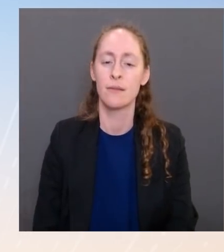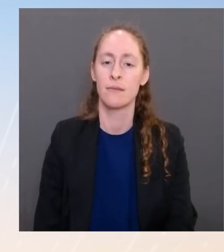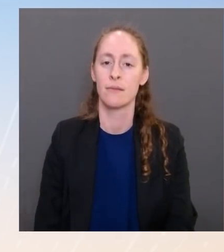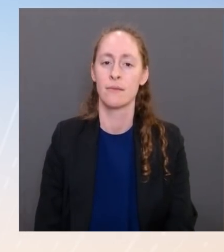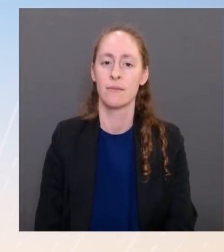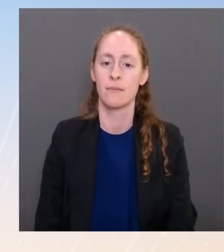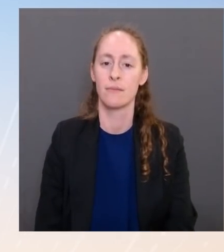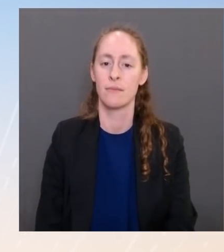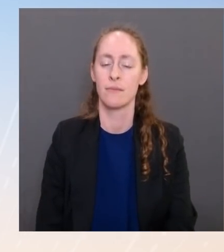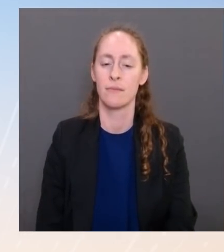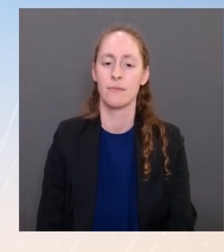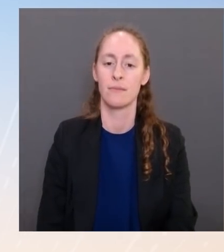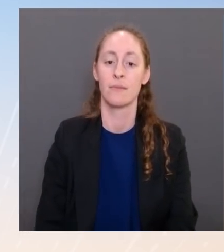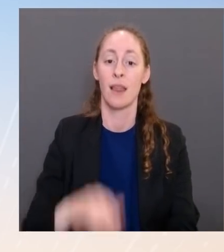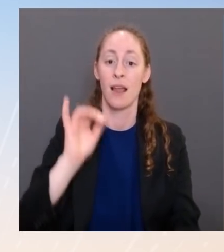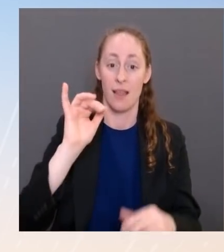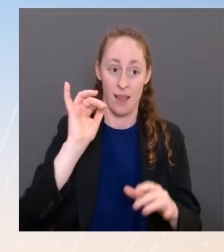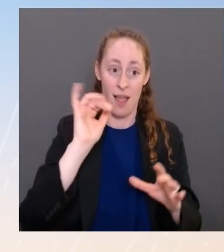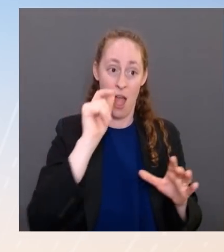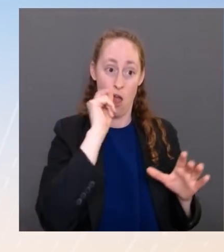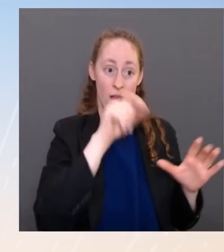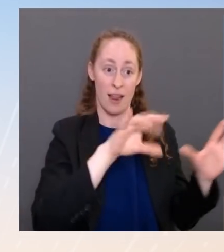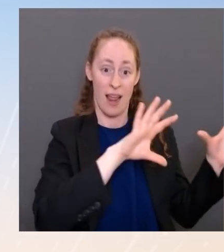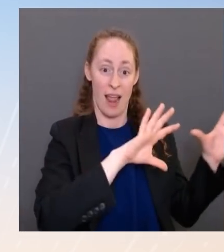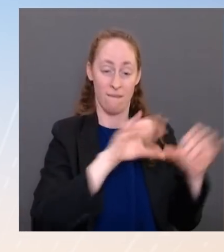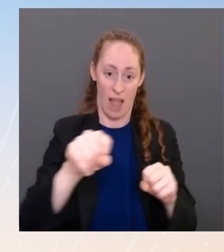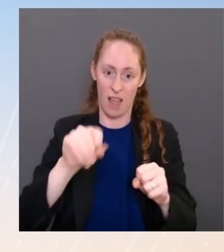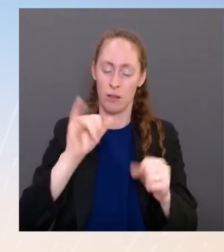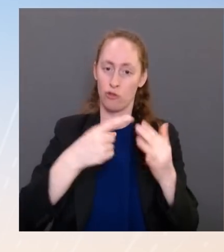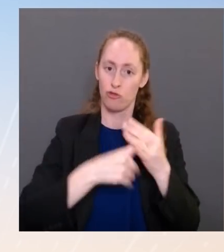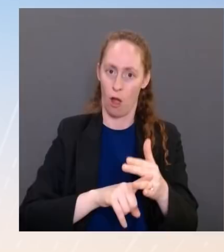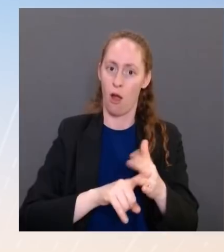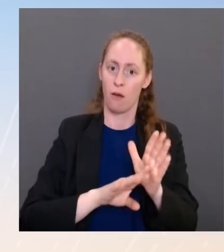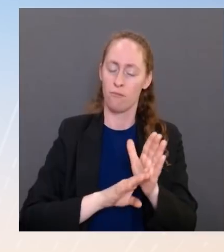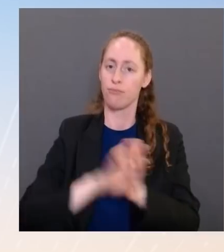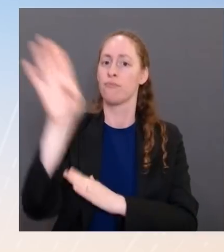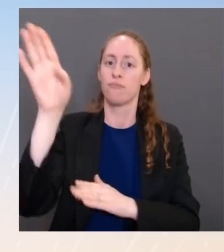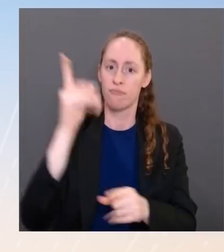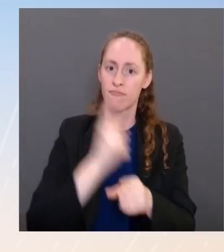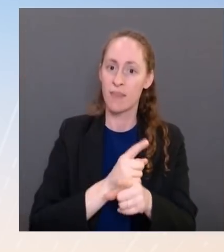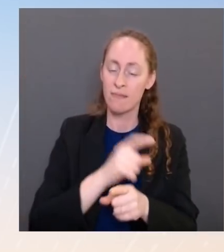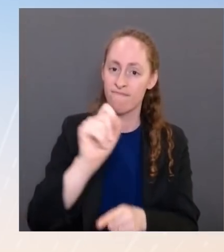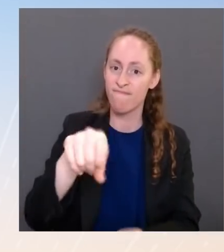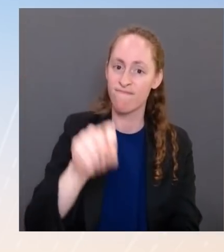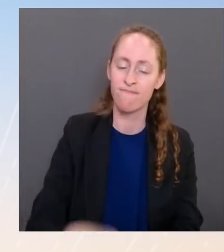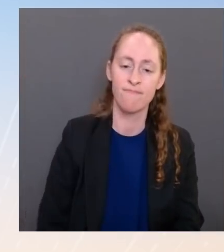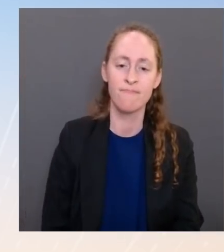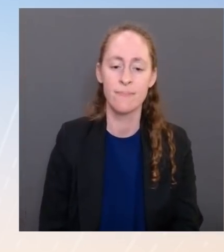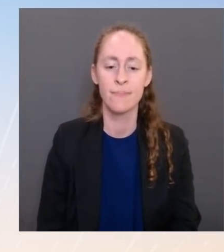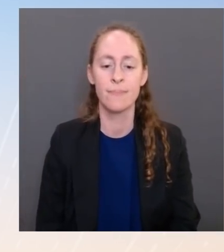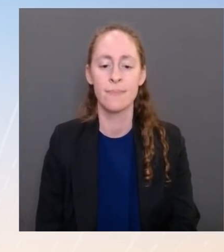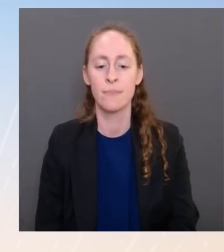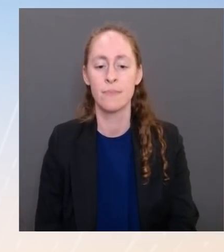Right? Okay. Go ahead, April. The Press: Jen, a couple of questions -- one on abortion, following up on these meetings.